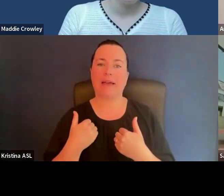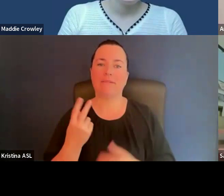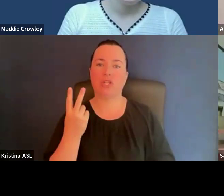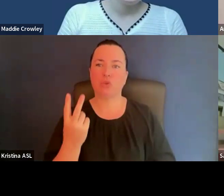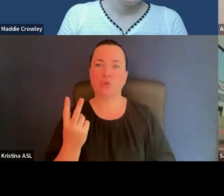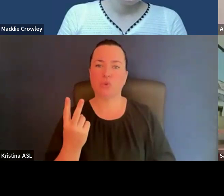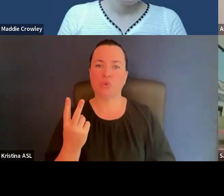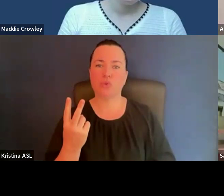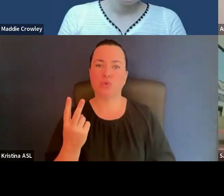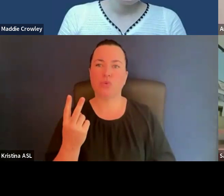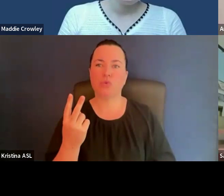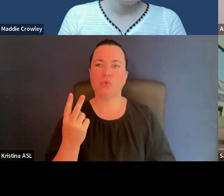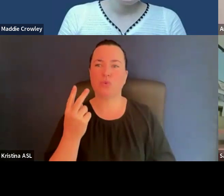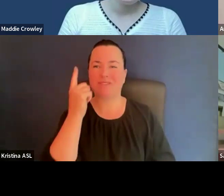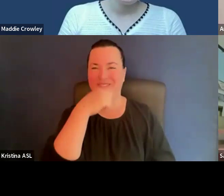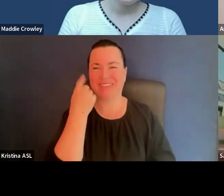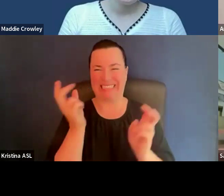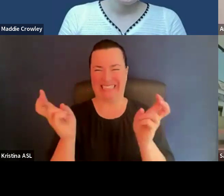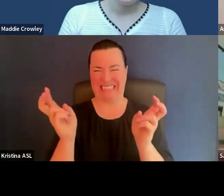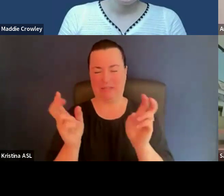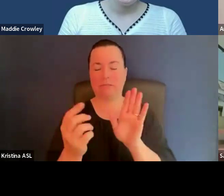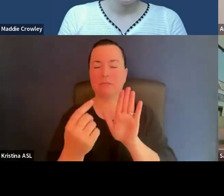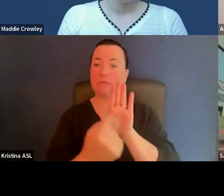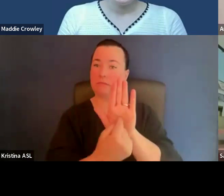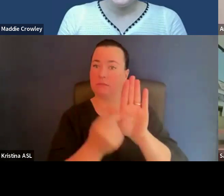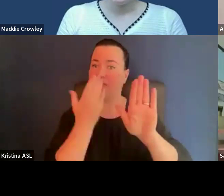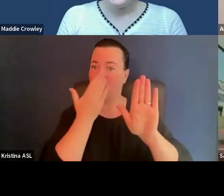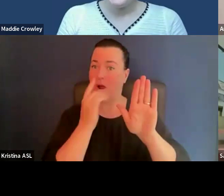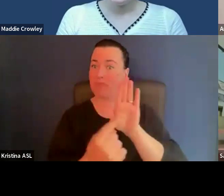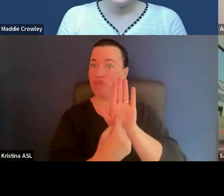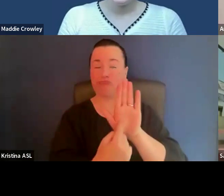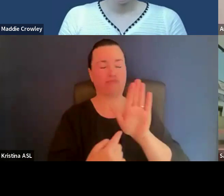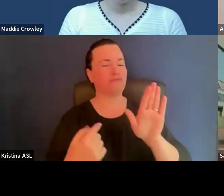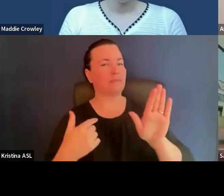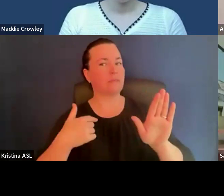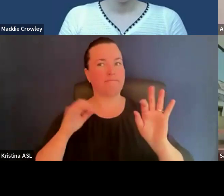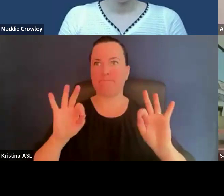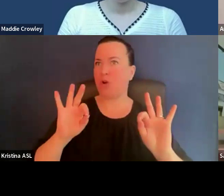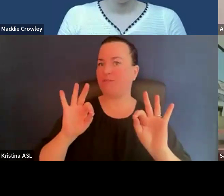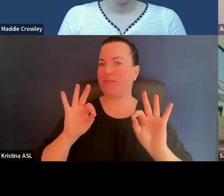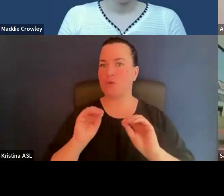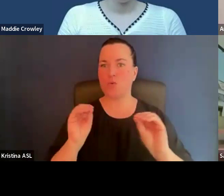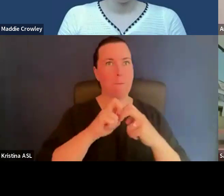The forward looking face that says, "I have it all together." And the person behind it's going, "Oh my God,